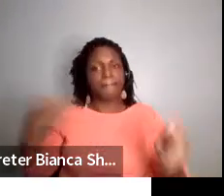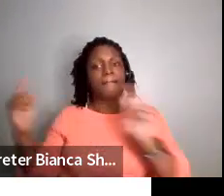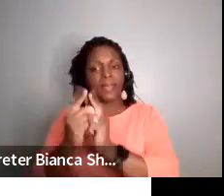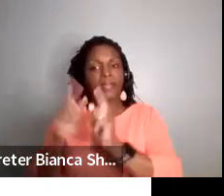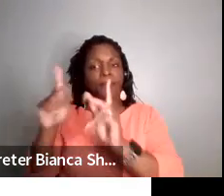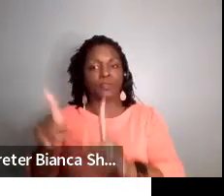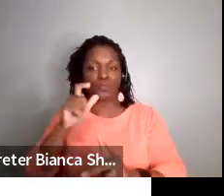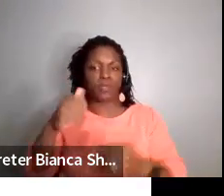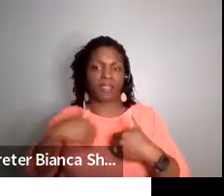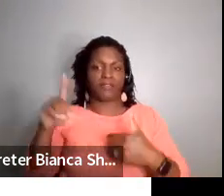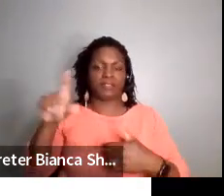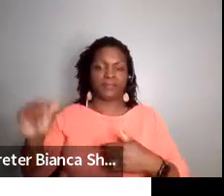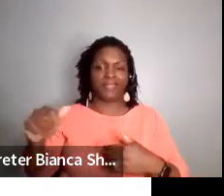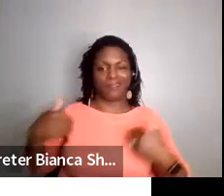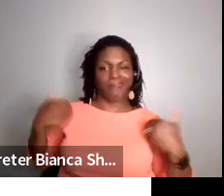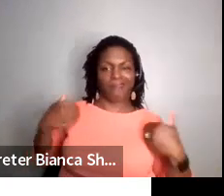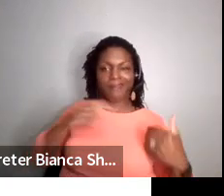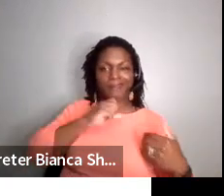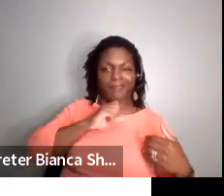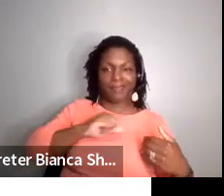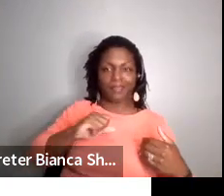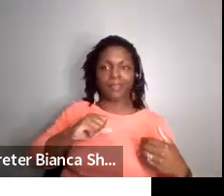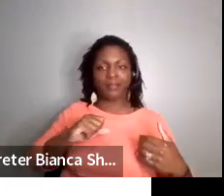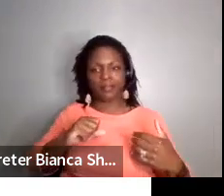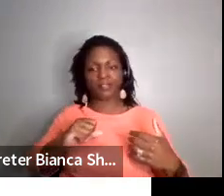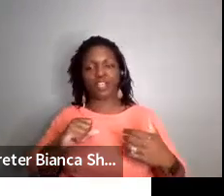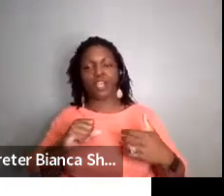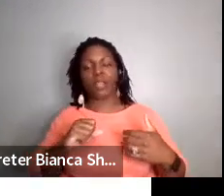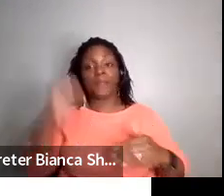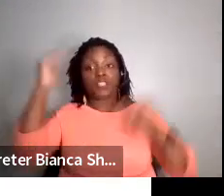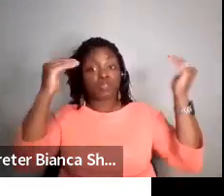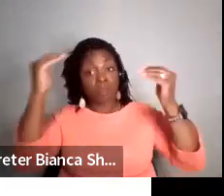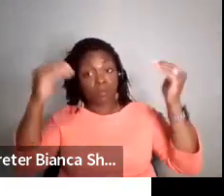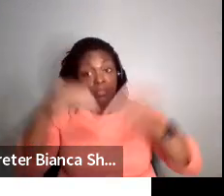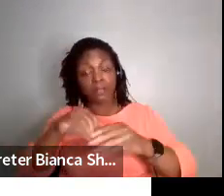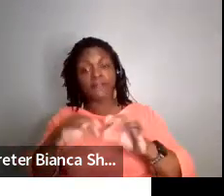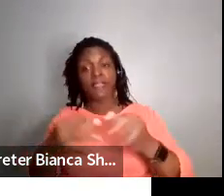Also grandparents, you know, or a dousing their families you know, as they're getting older.